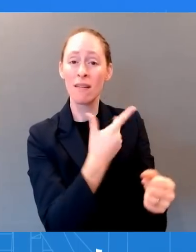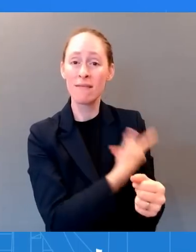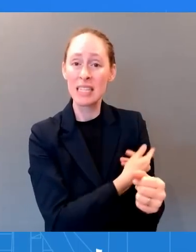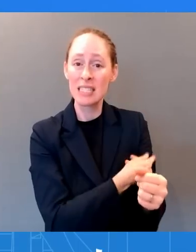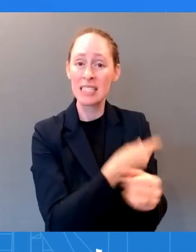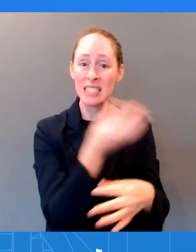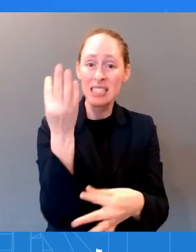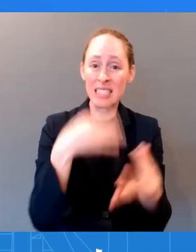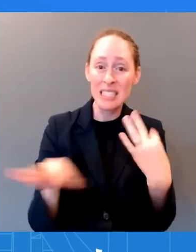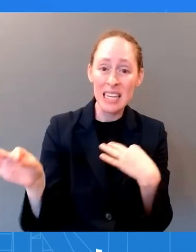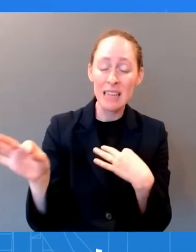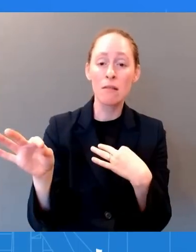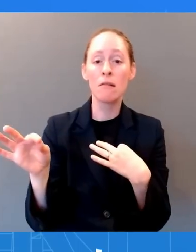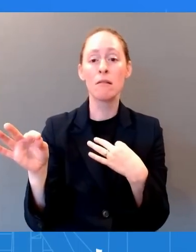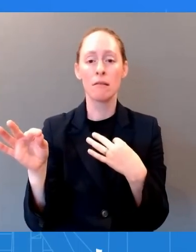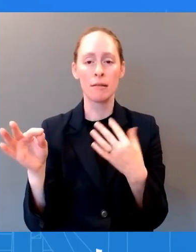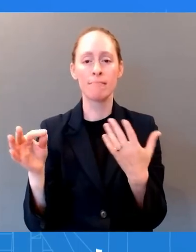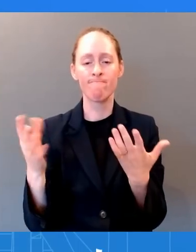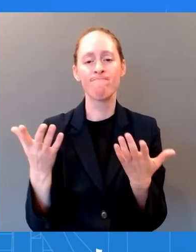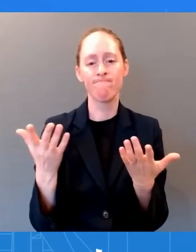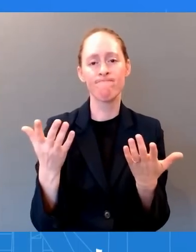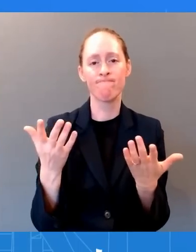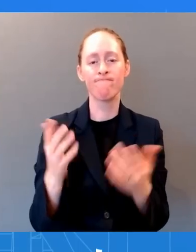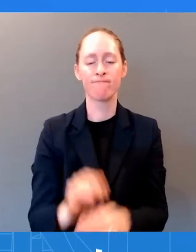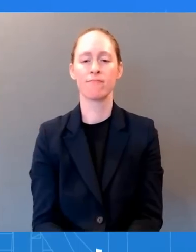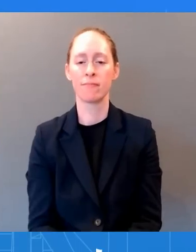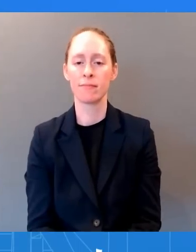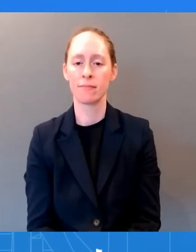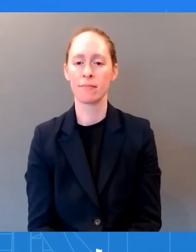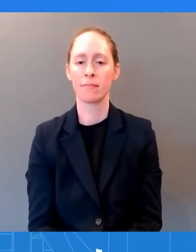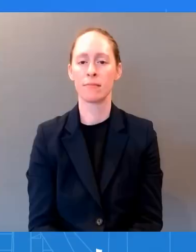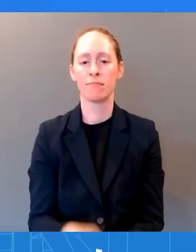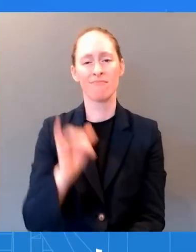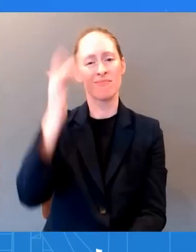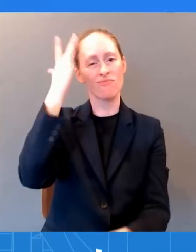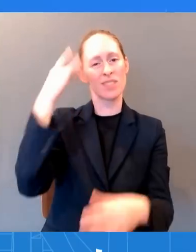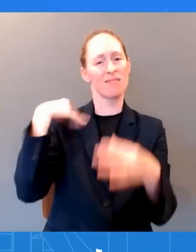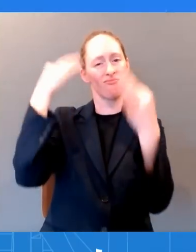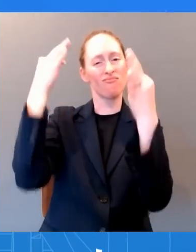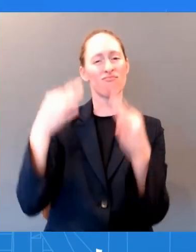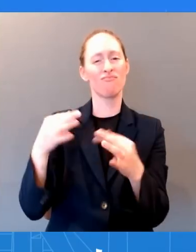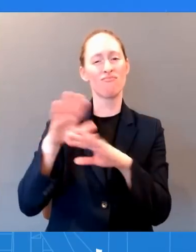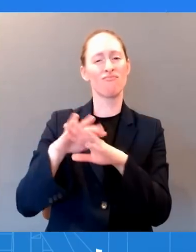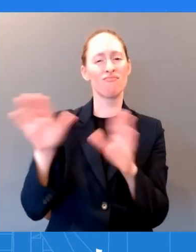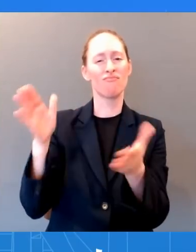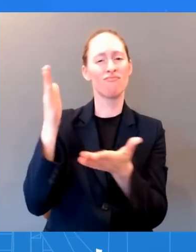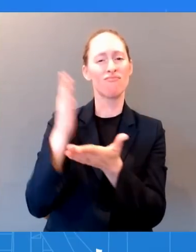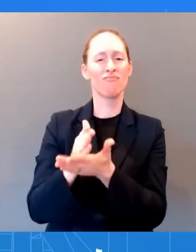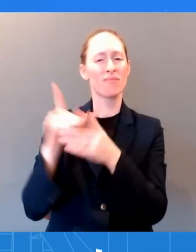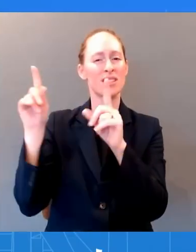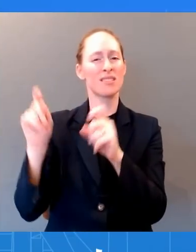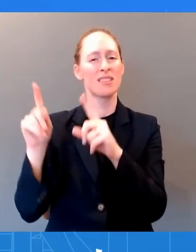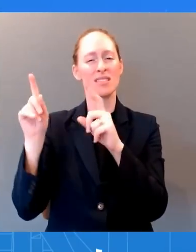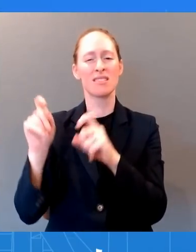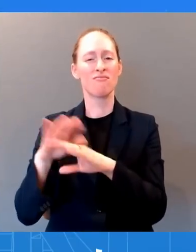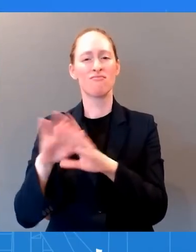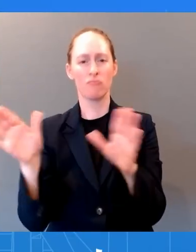So, needs to help strengthen our vaccination program and reach more folks are limited. And so, the COVID team will share more on this